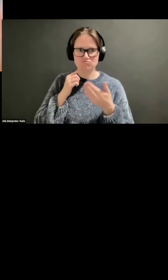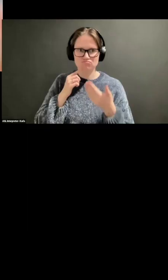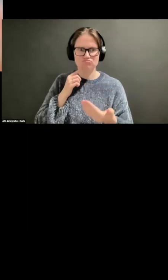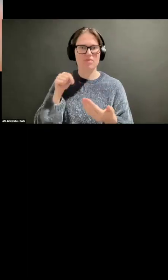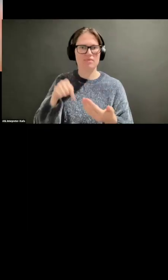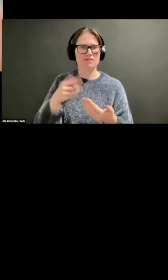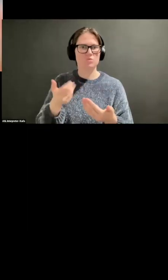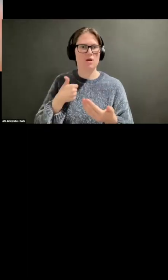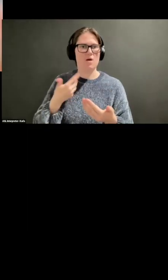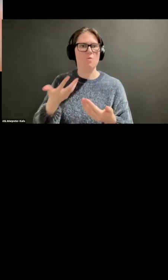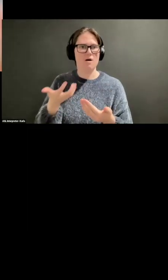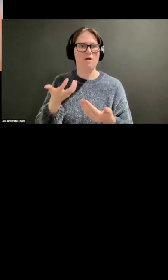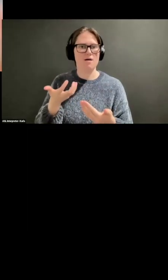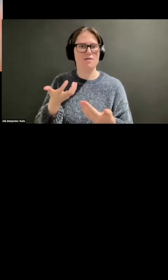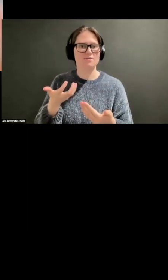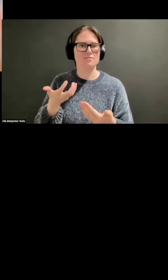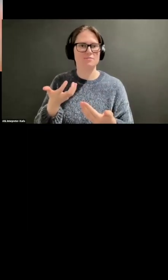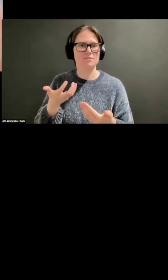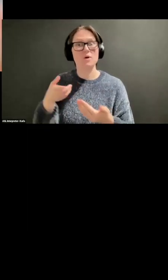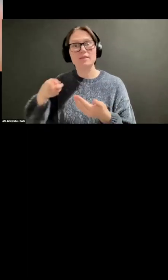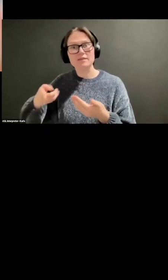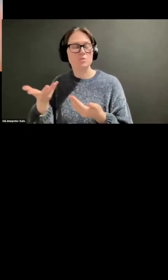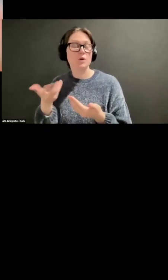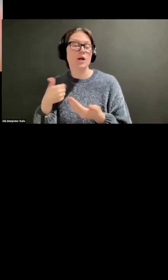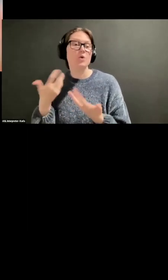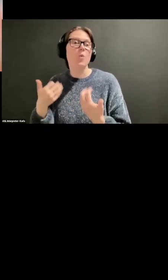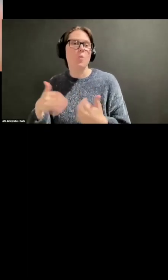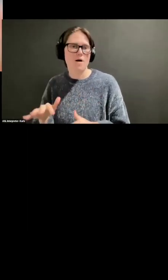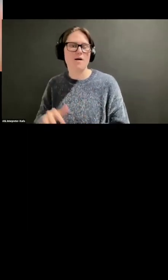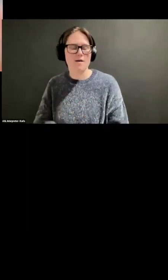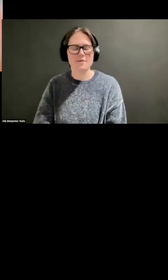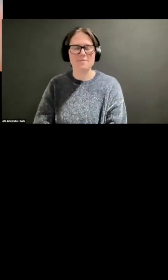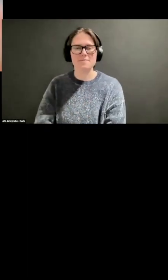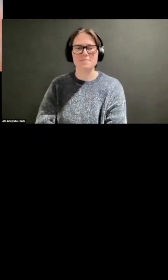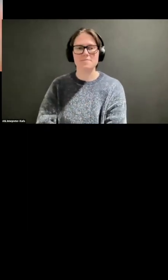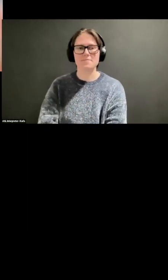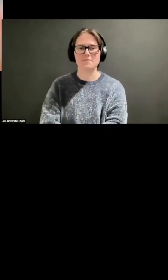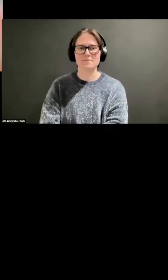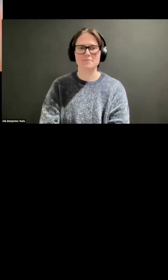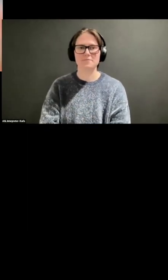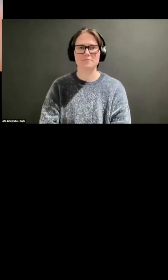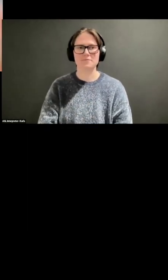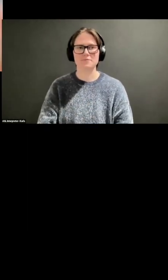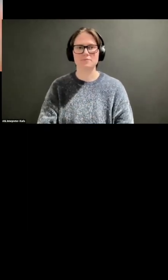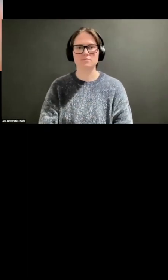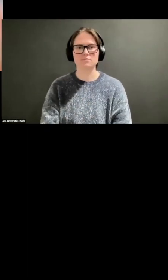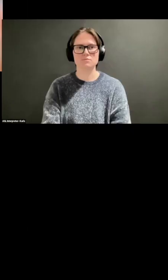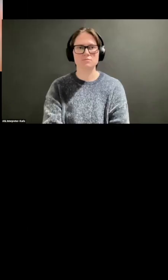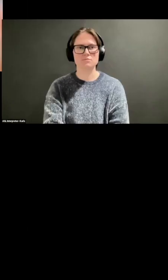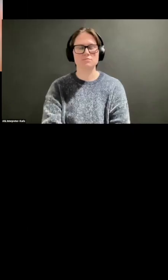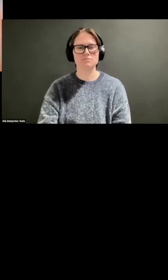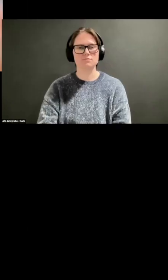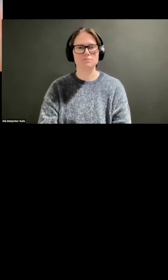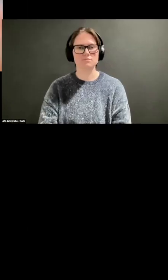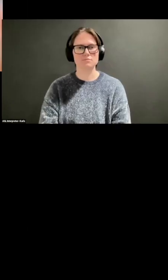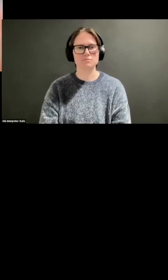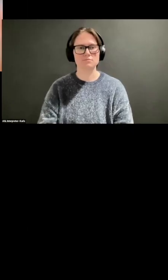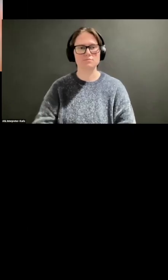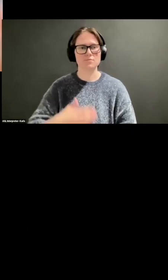is, you know, what I don't want. And my child has spent a majority of his time in like